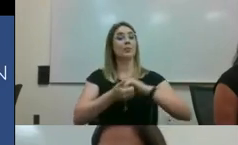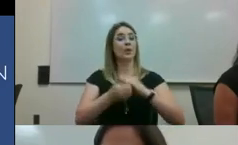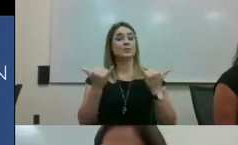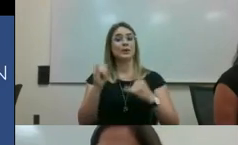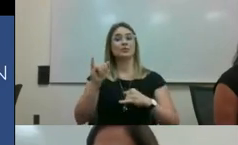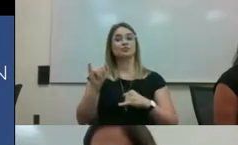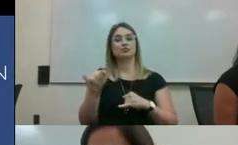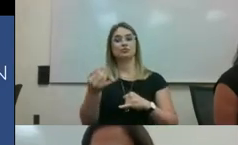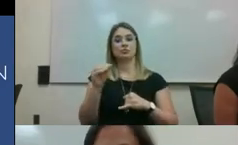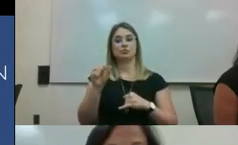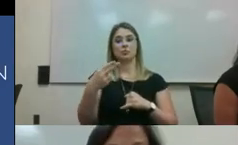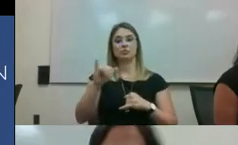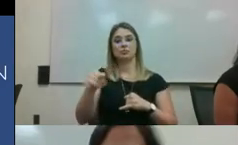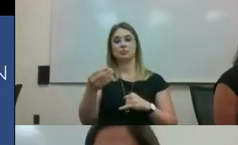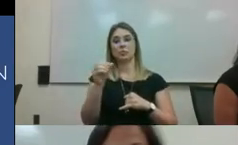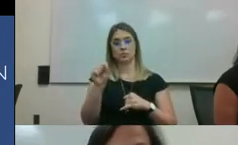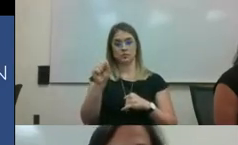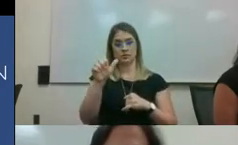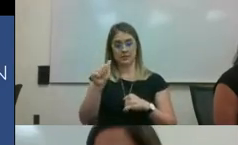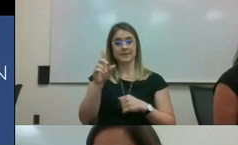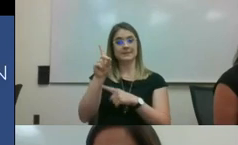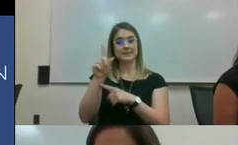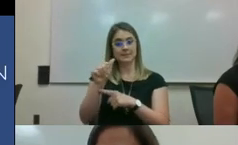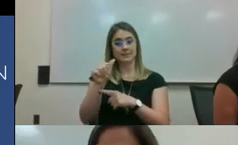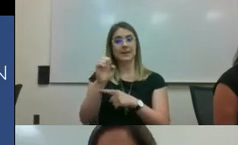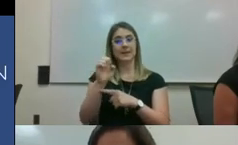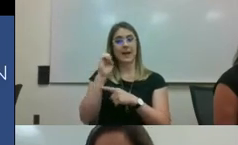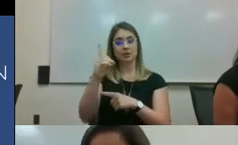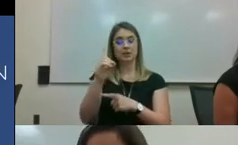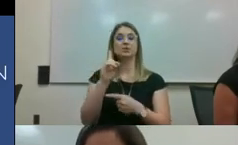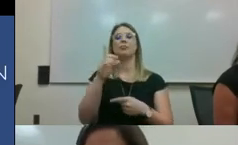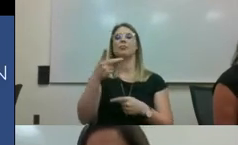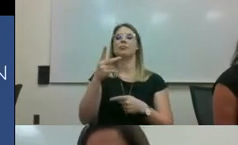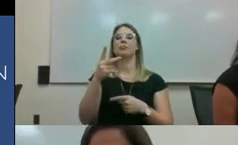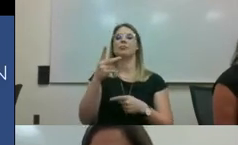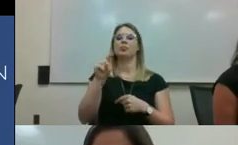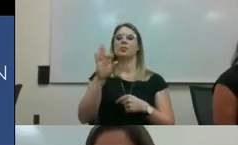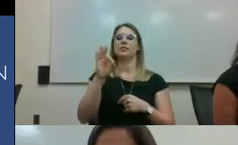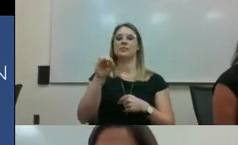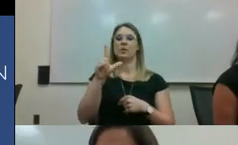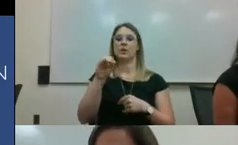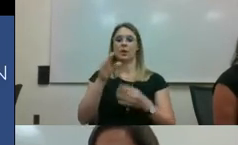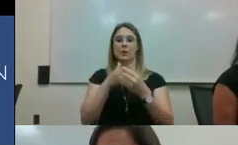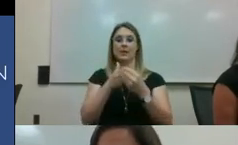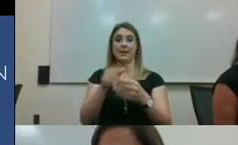the disability inclusive education portfolio lead at USAID and proceed on to the senior director of literacy and